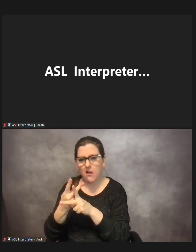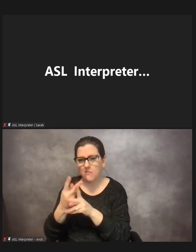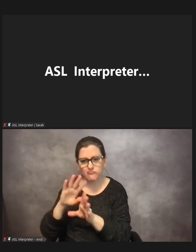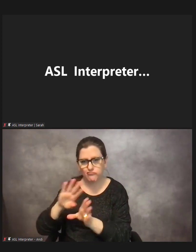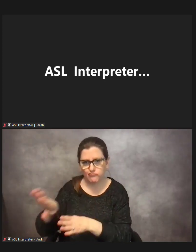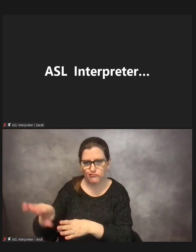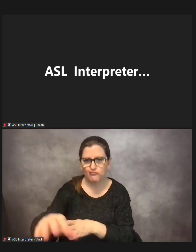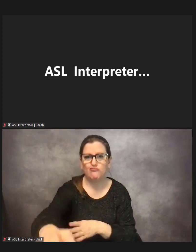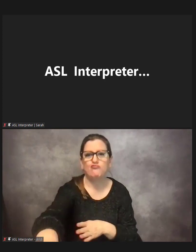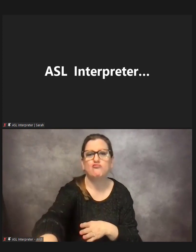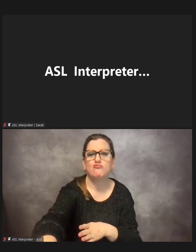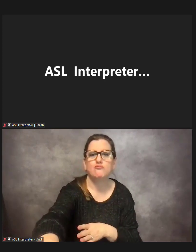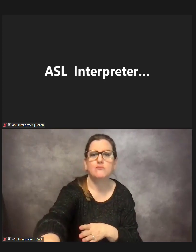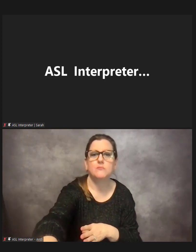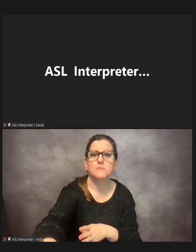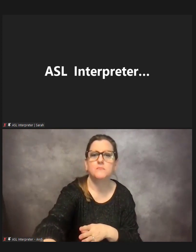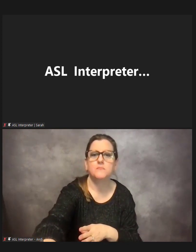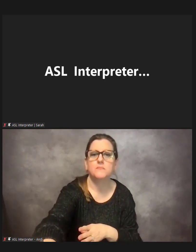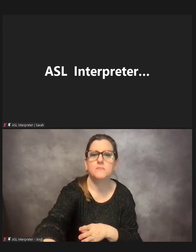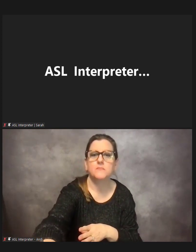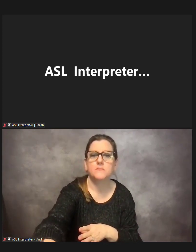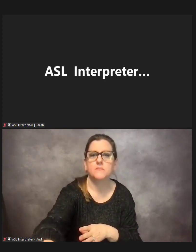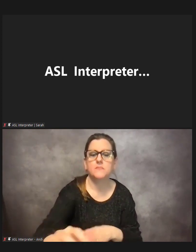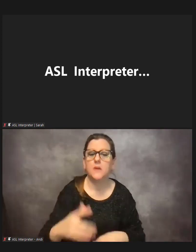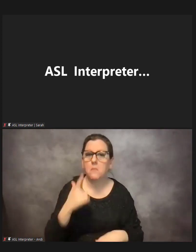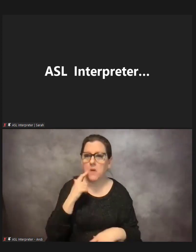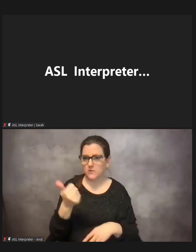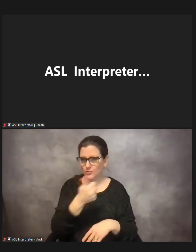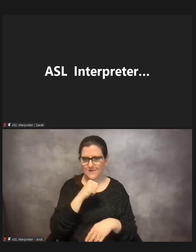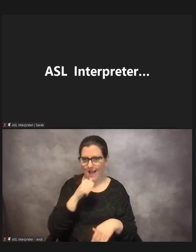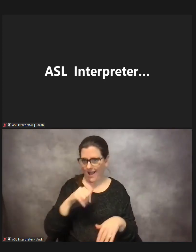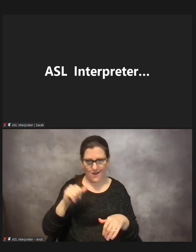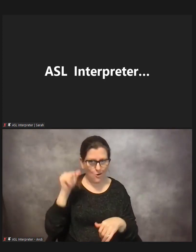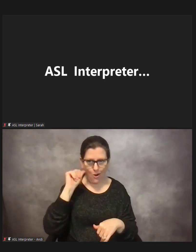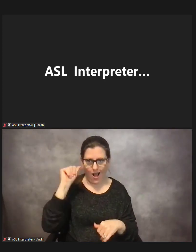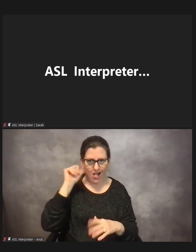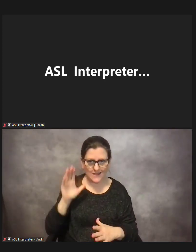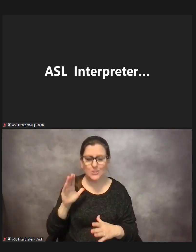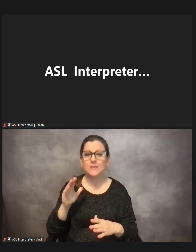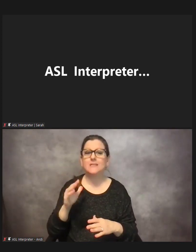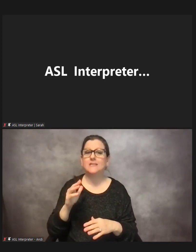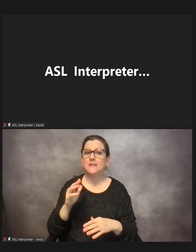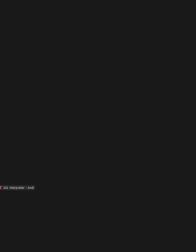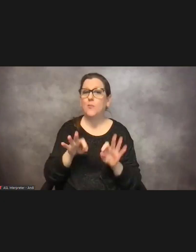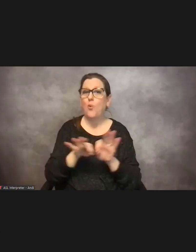as non-audiologists, be careful to ask for the simplest version they